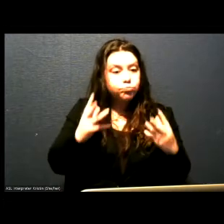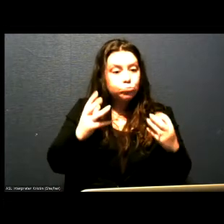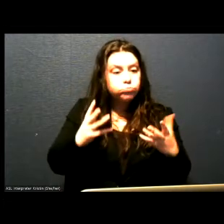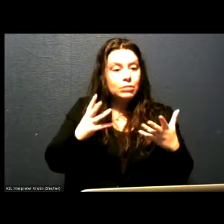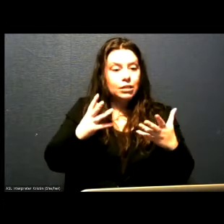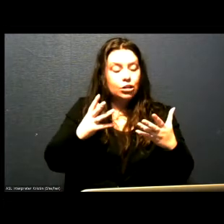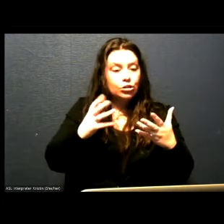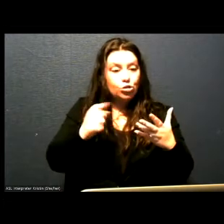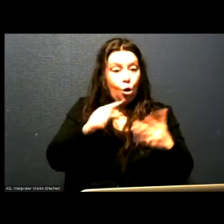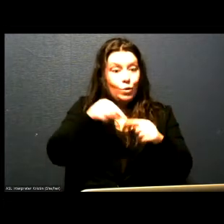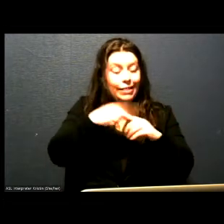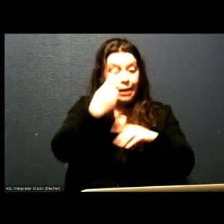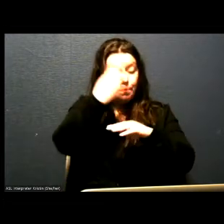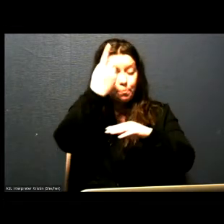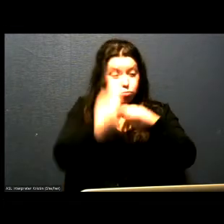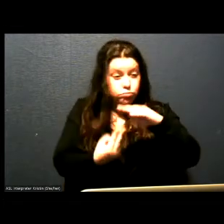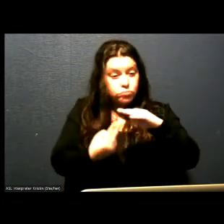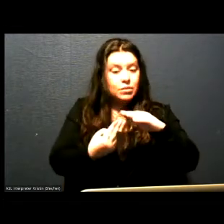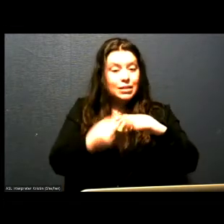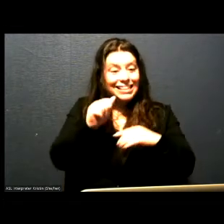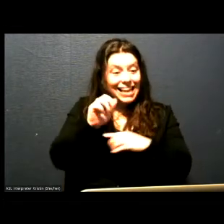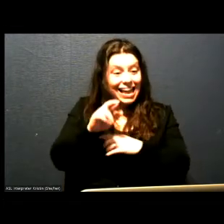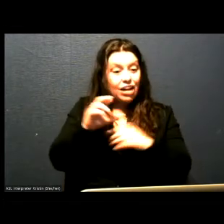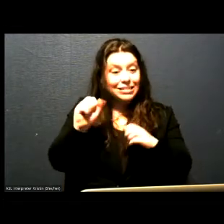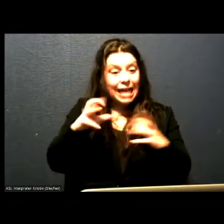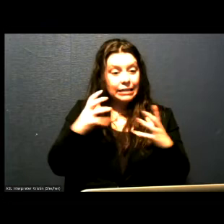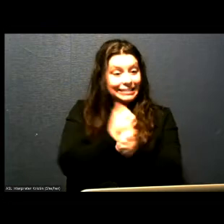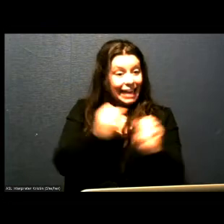when they hit the water because of those air sacs. Come on guys! Come on! Come get some foods!